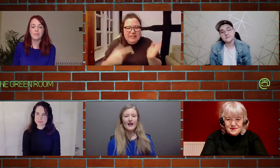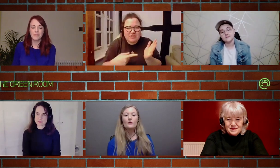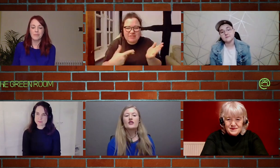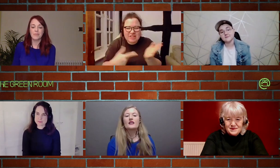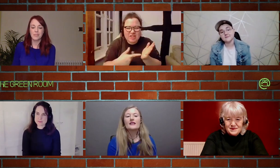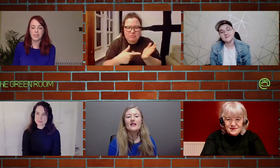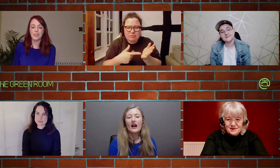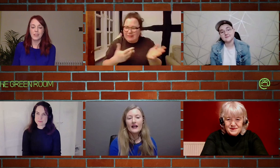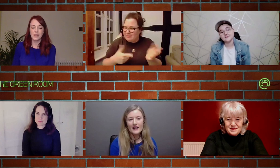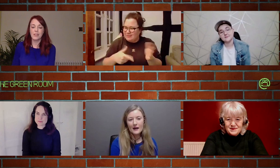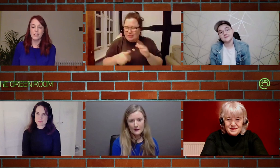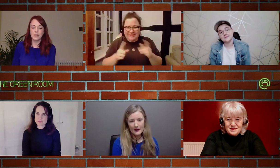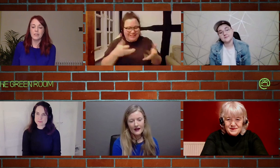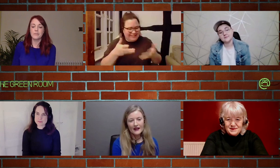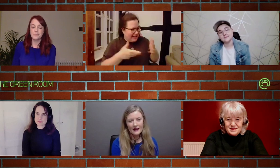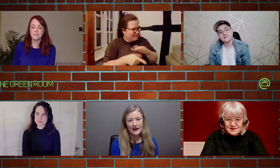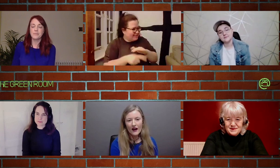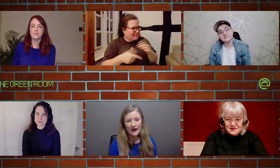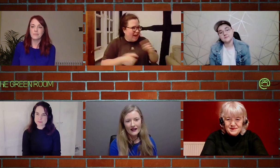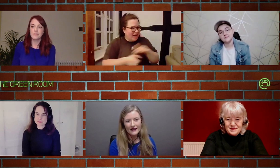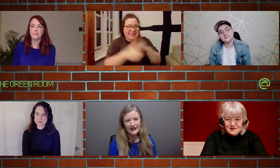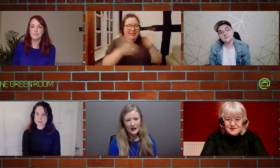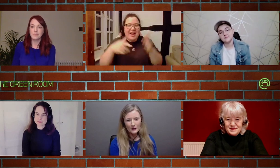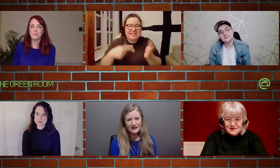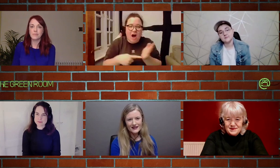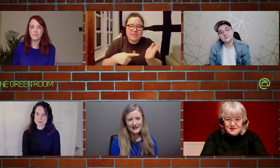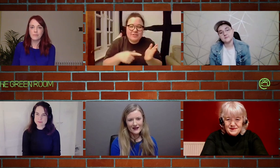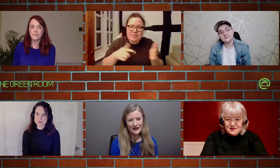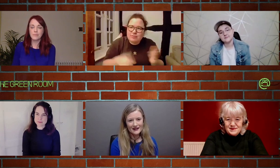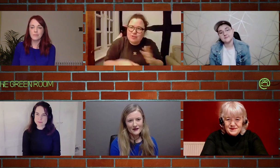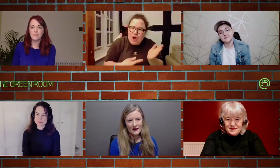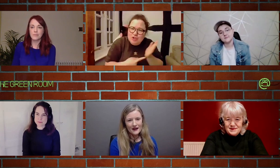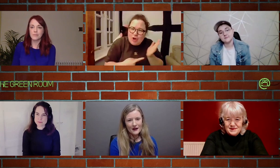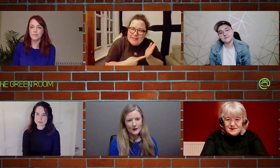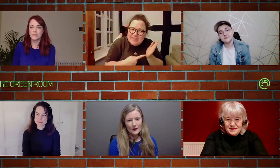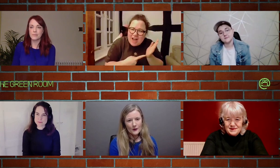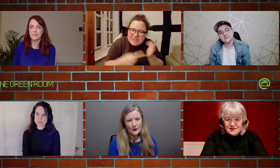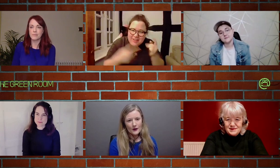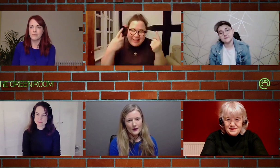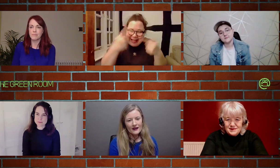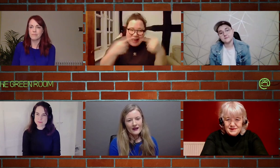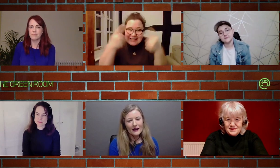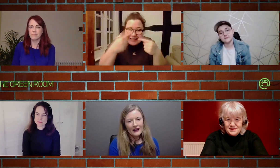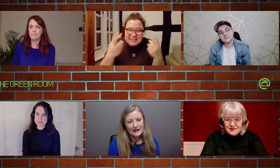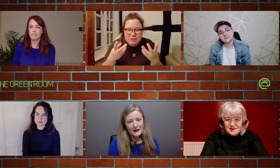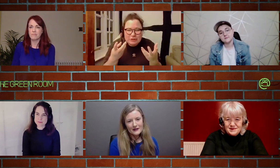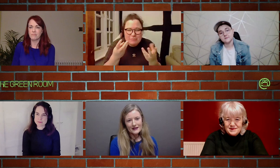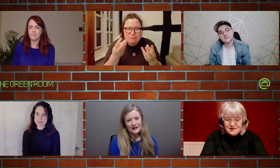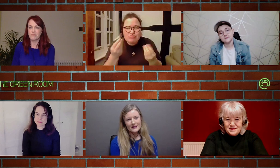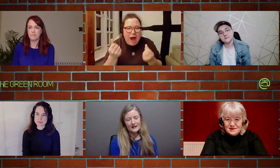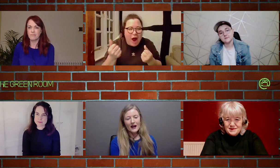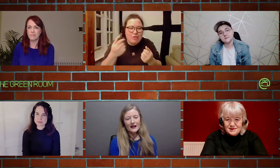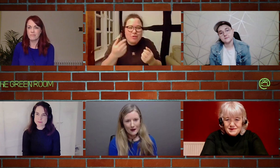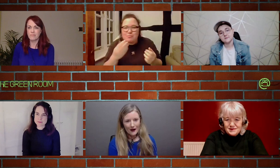Which is tied up in a high... what's the sign? It's tied up high and I've